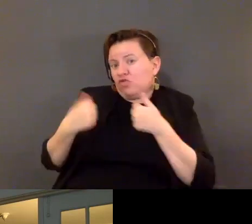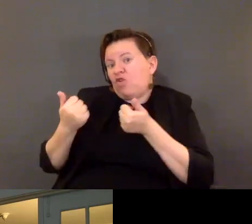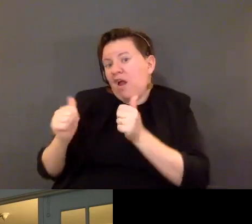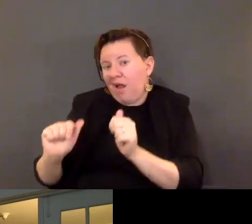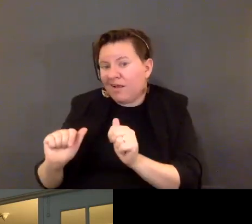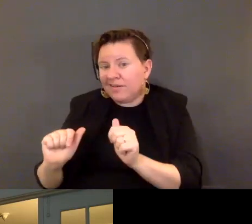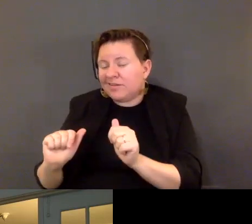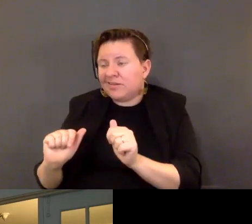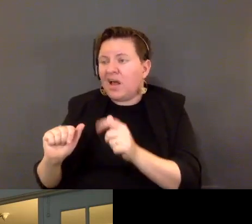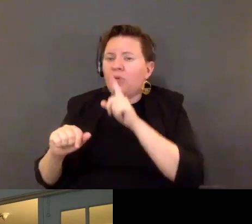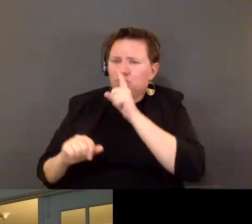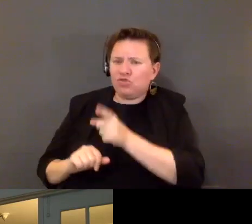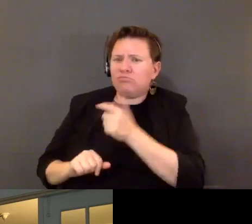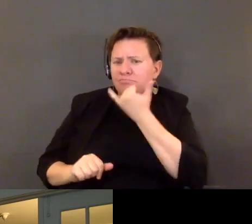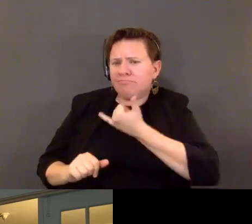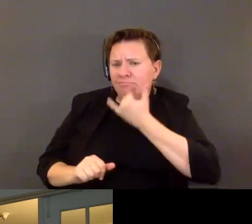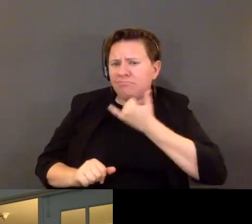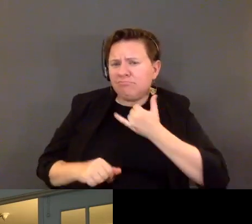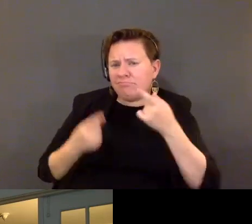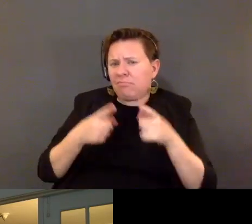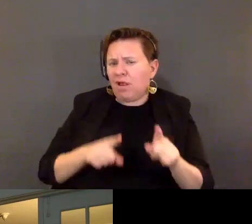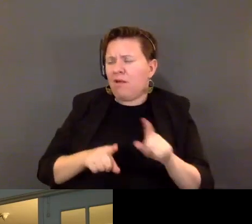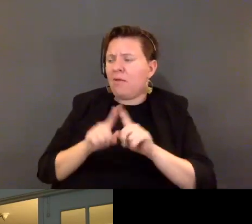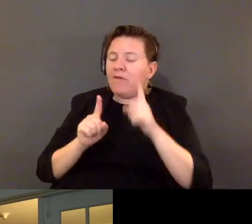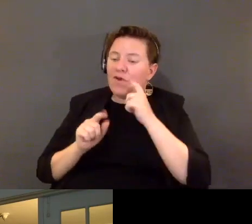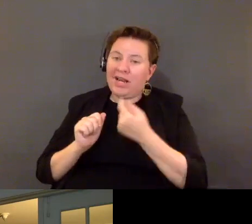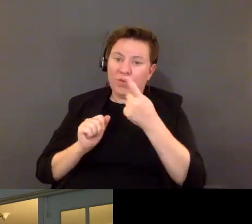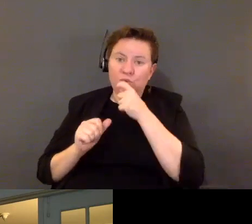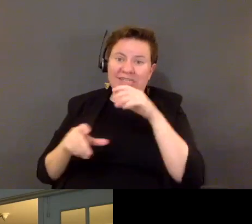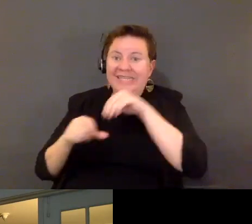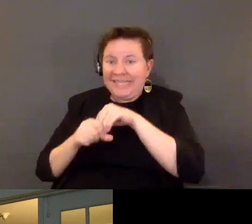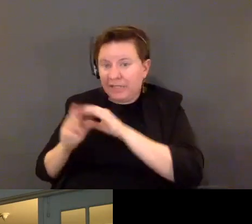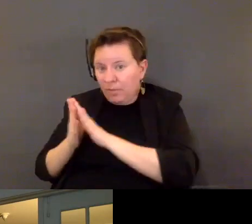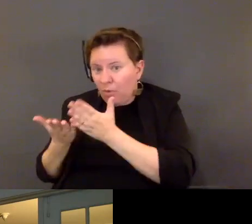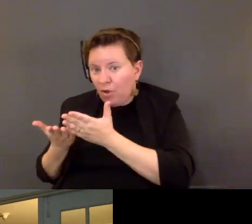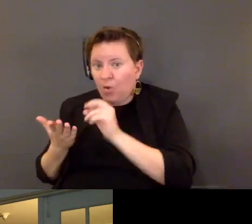there are errors i've made but for anyone who's in the book or anyone who knows people in the book